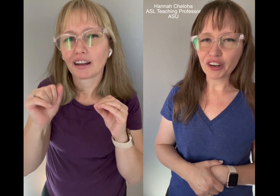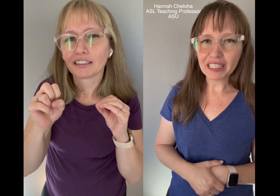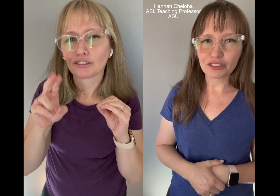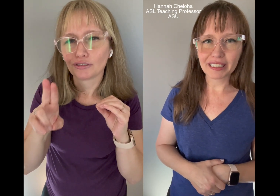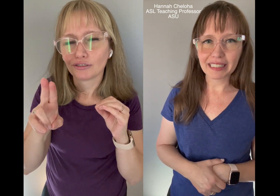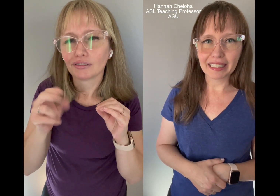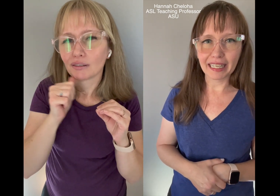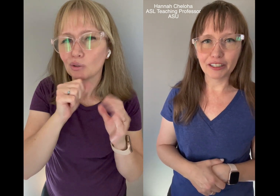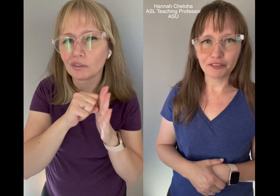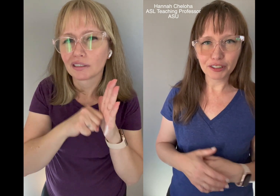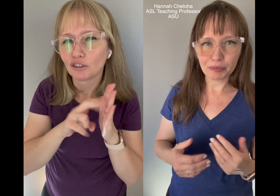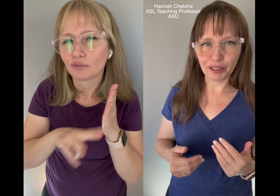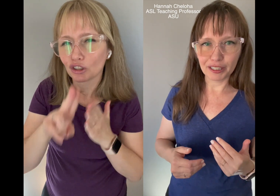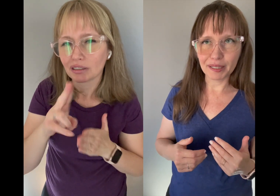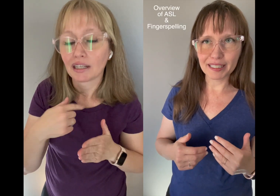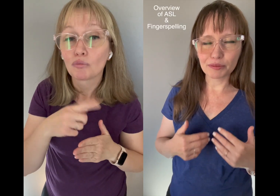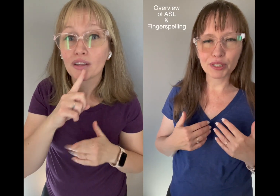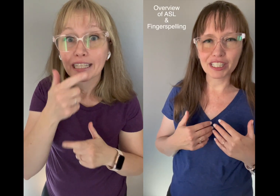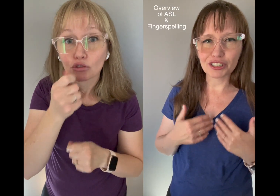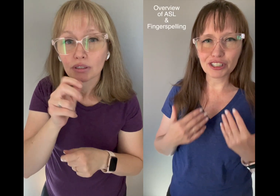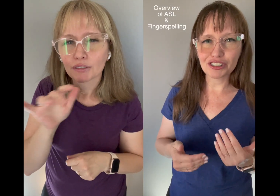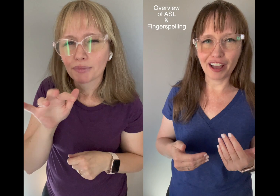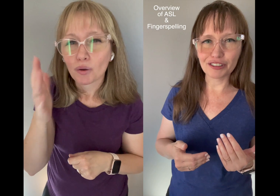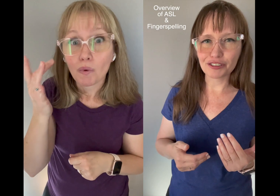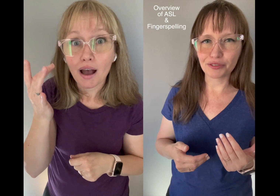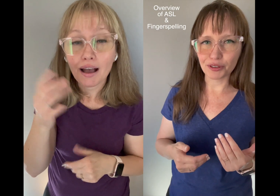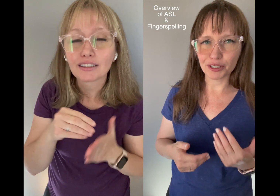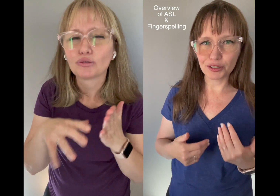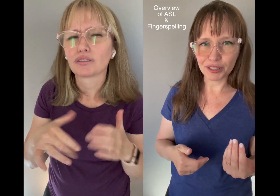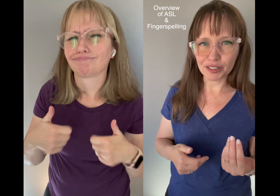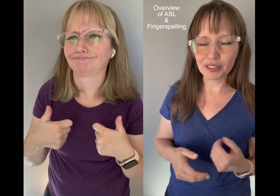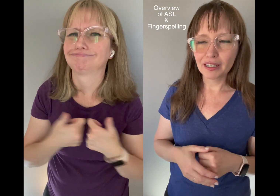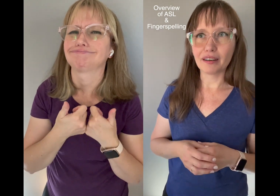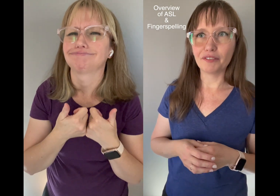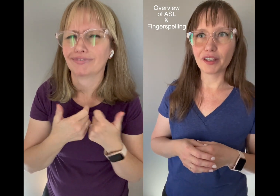very interested in finger spelling because it presents such a challenge for students I'm very